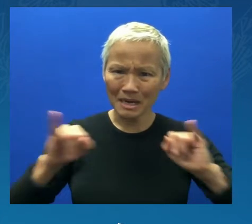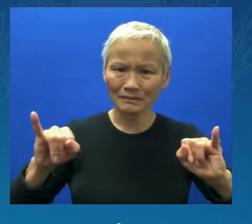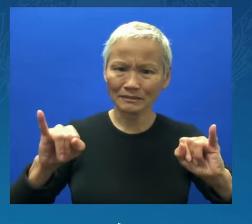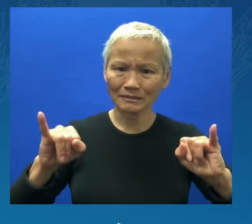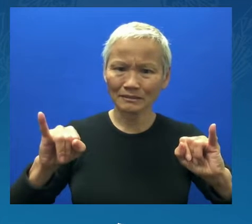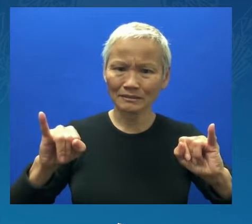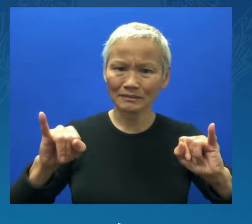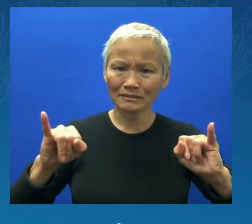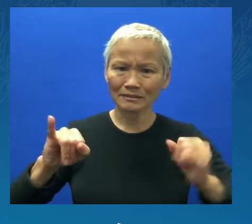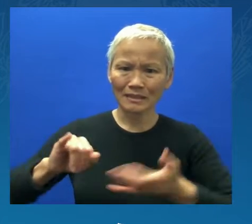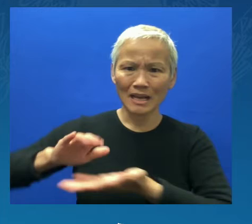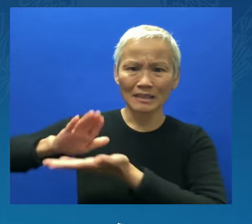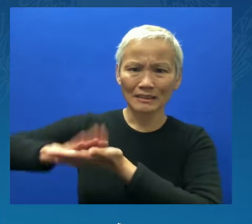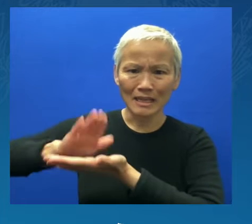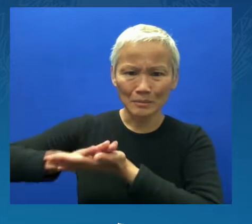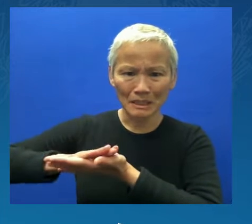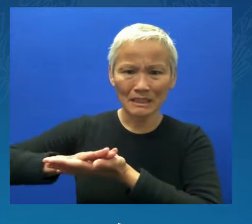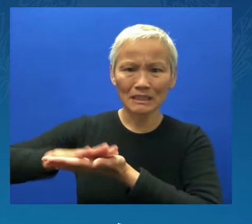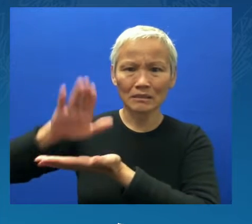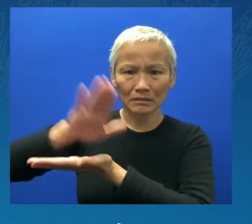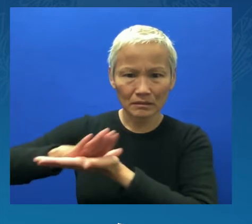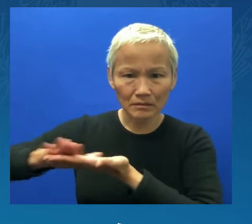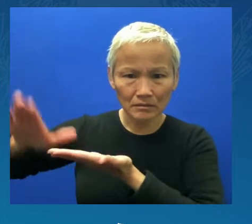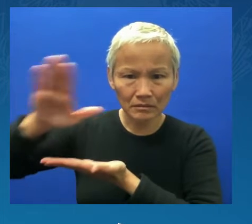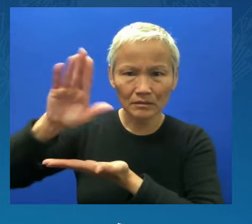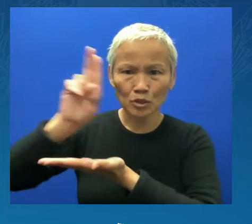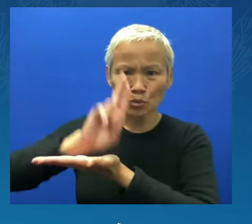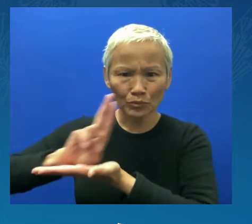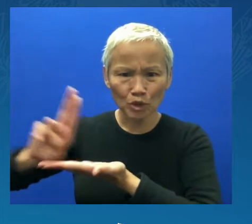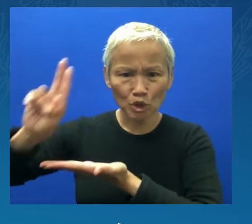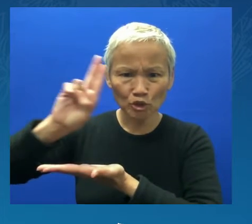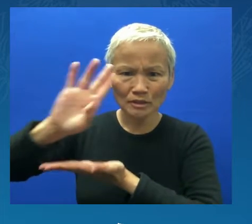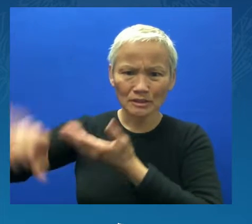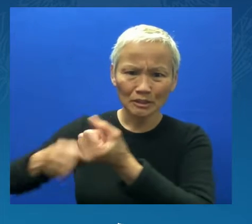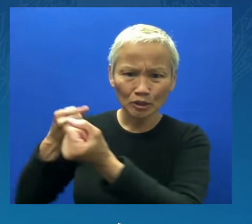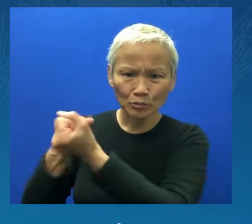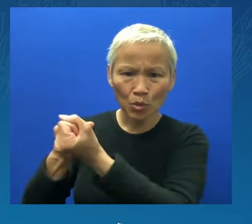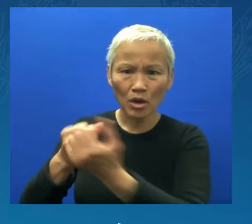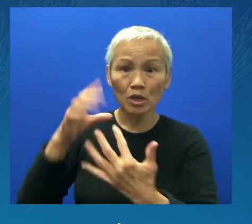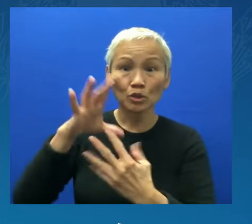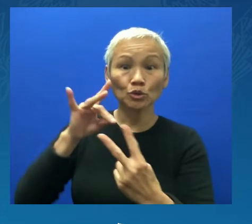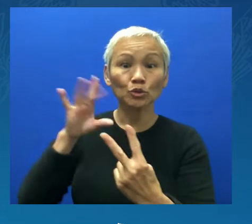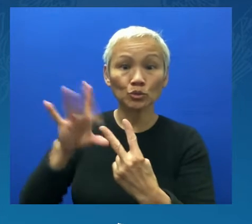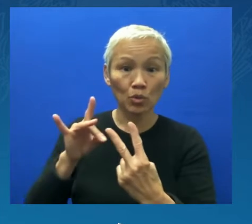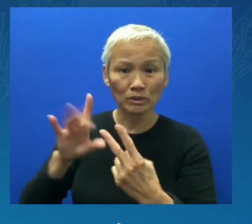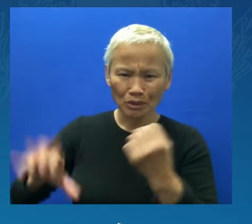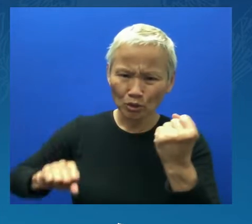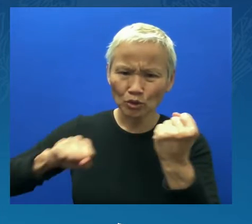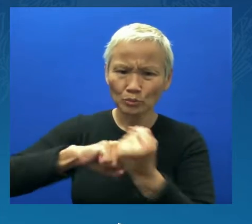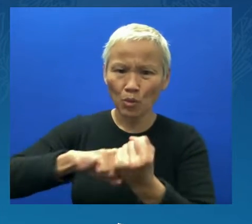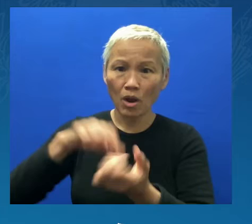continue to support choice, abortion, abortion care, access to contraceptives,